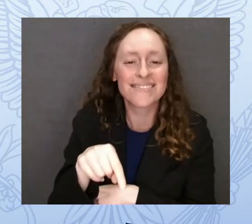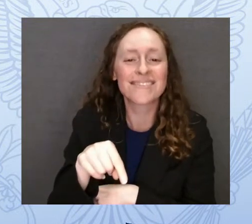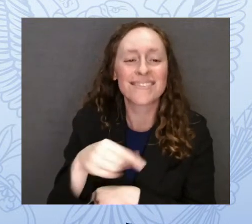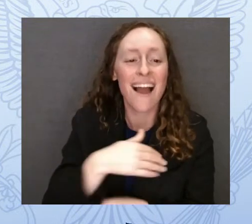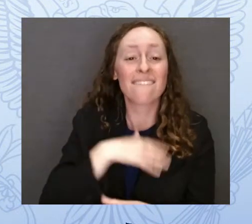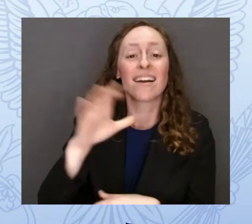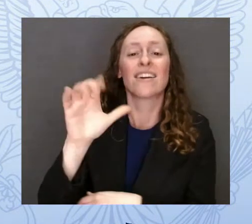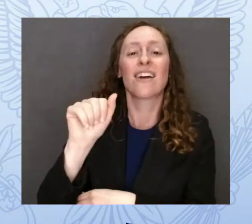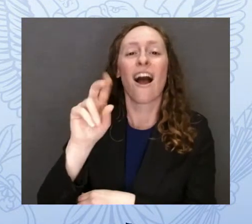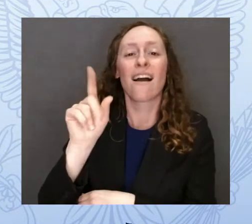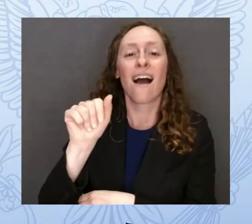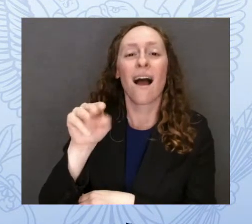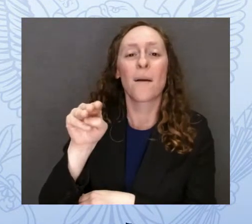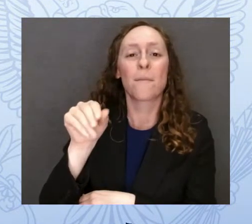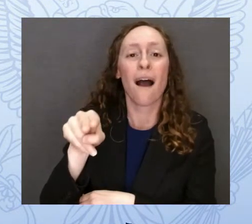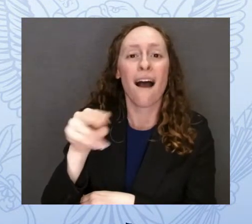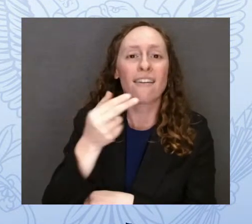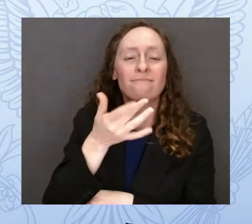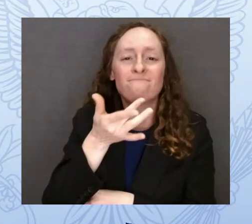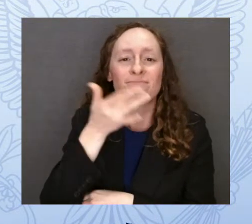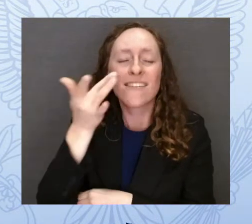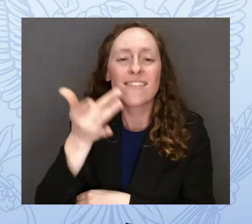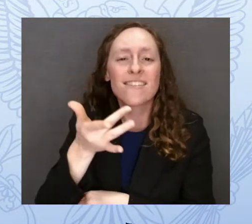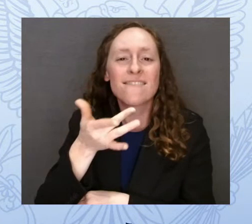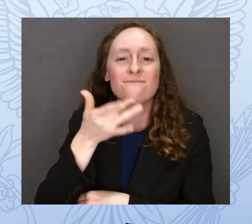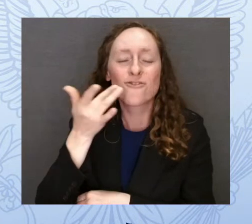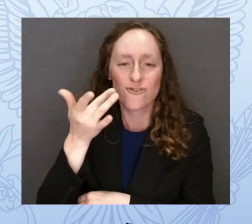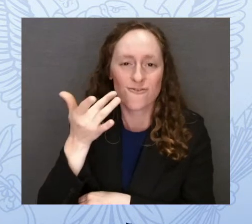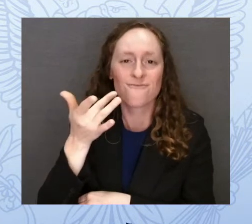have a rose syrup marinated with them.